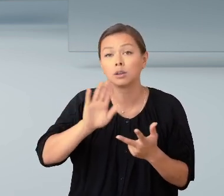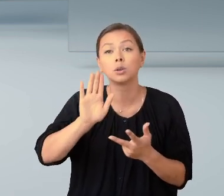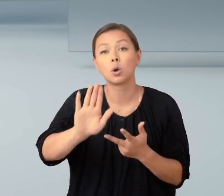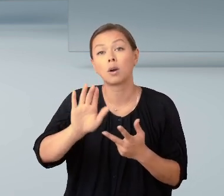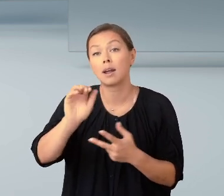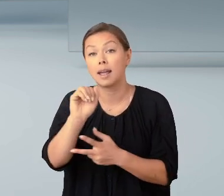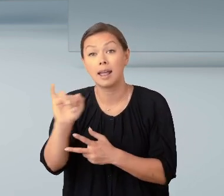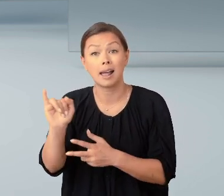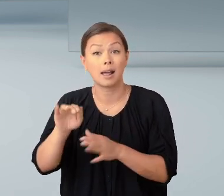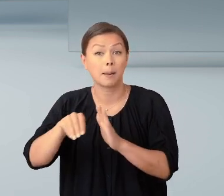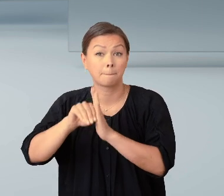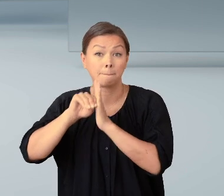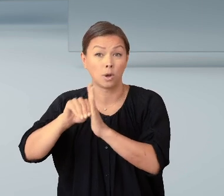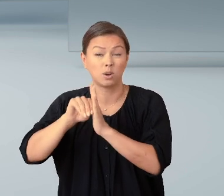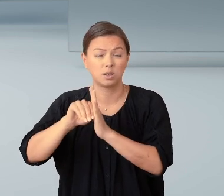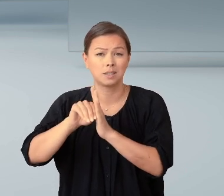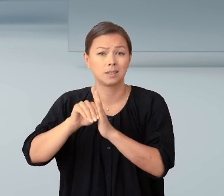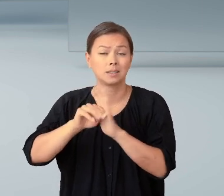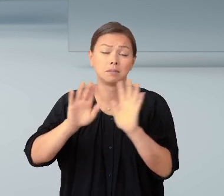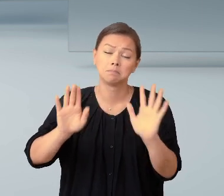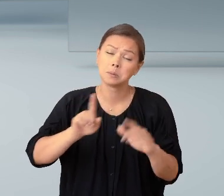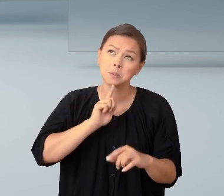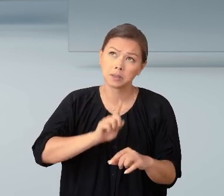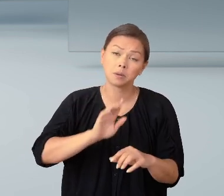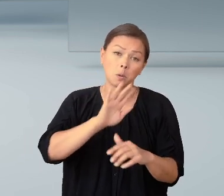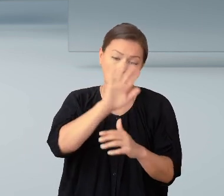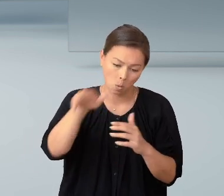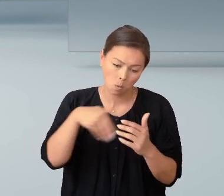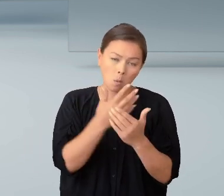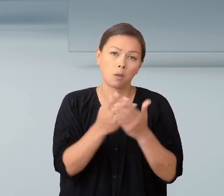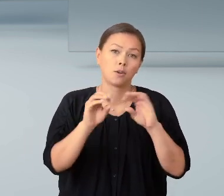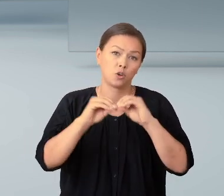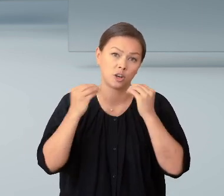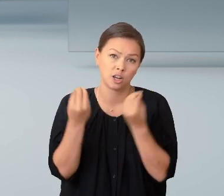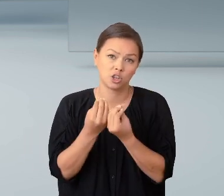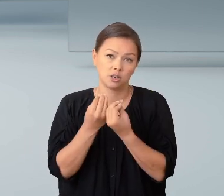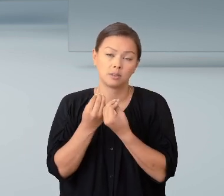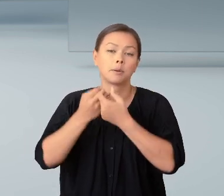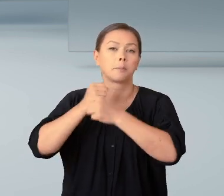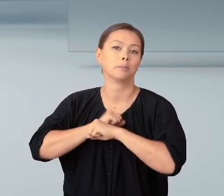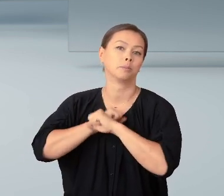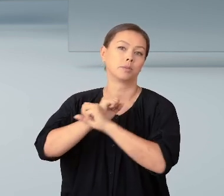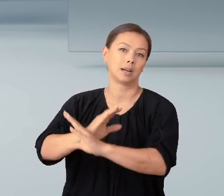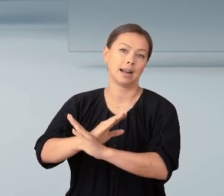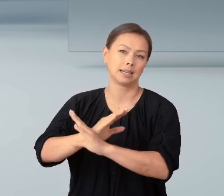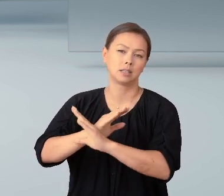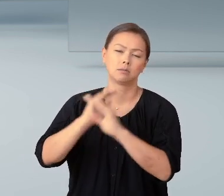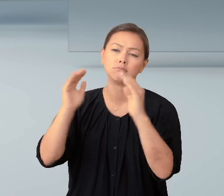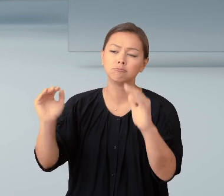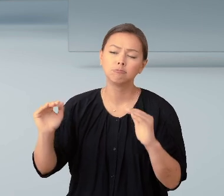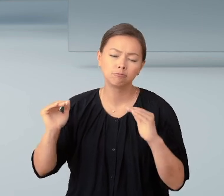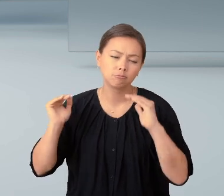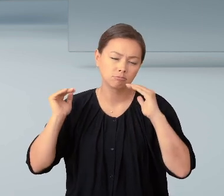In fact, your entire organization are protected at every step by the most comprehensive enterprise compliance and security controls